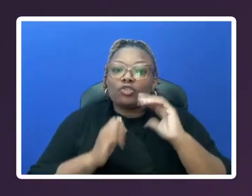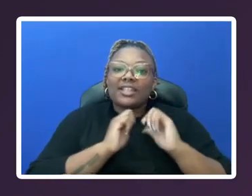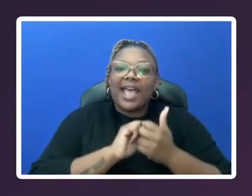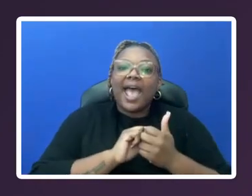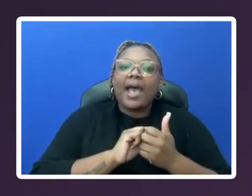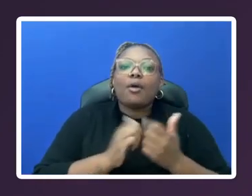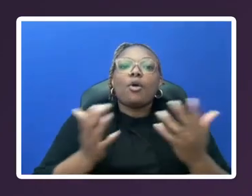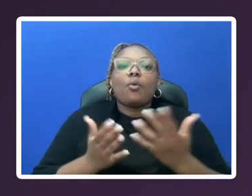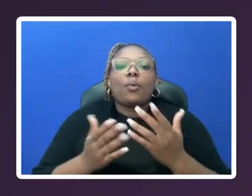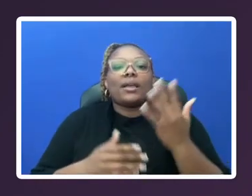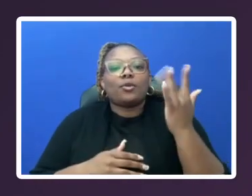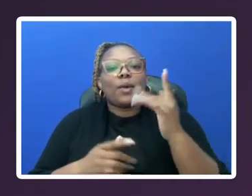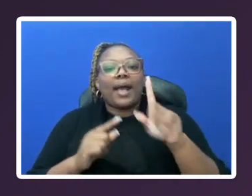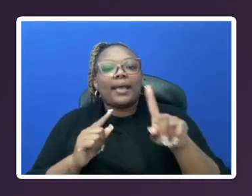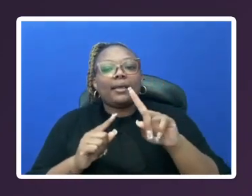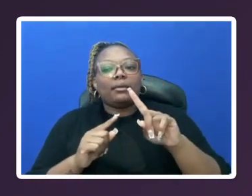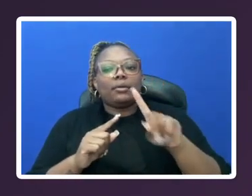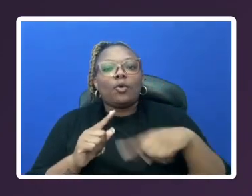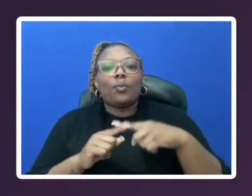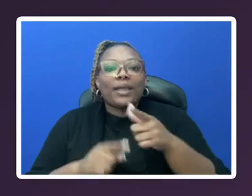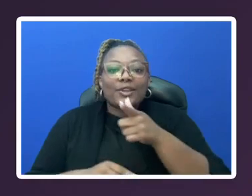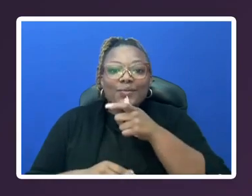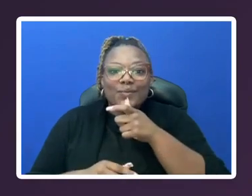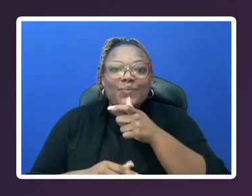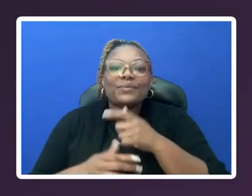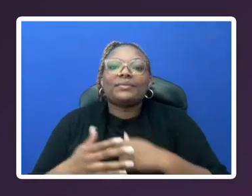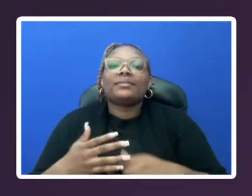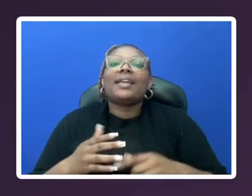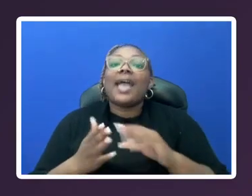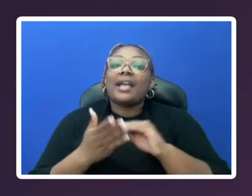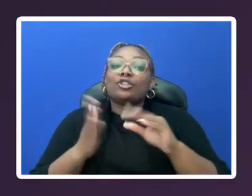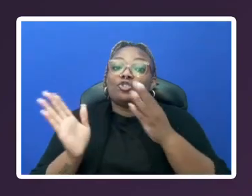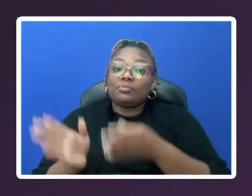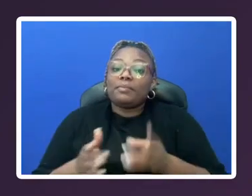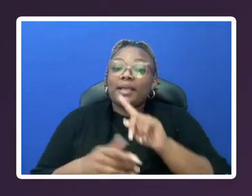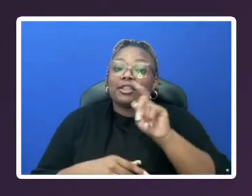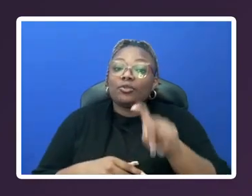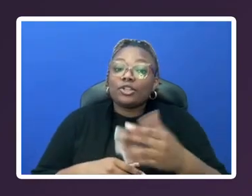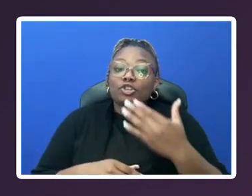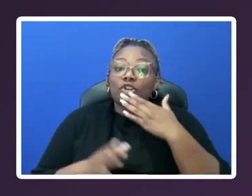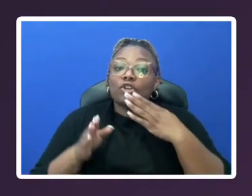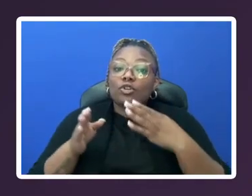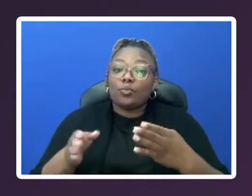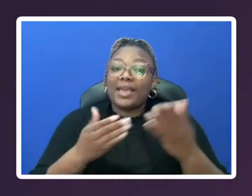and who. As students prep their questions, a good way to bring this to them might be